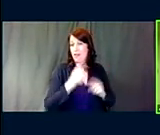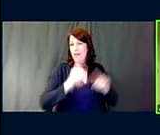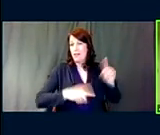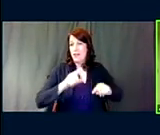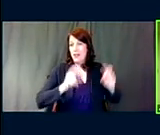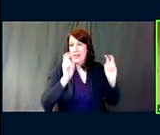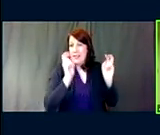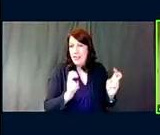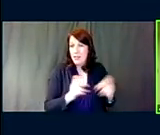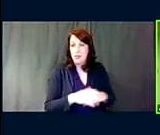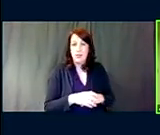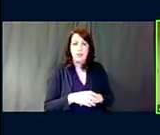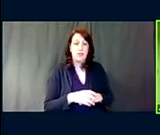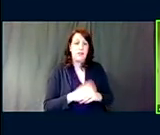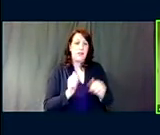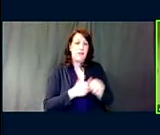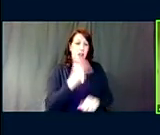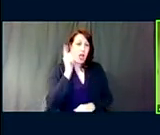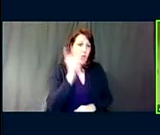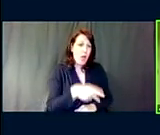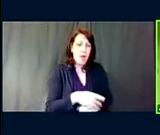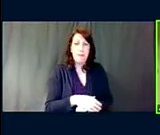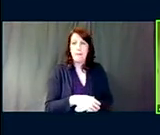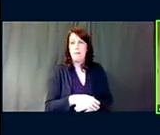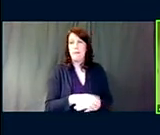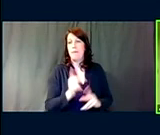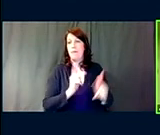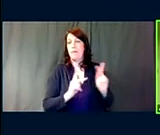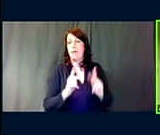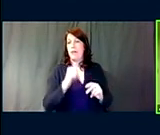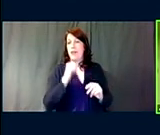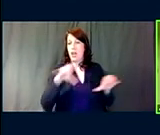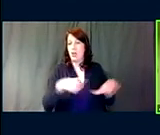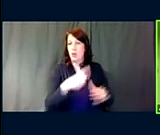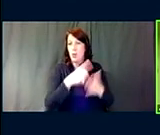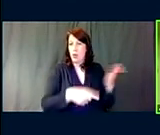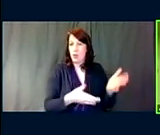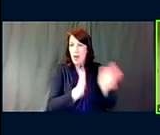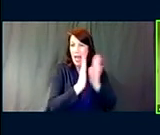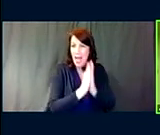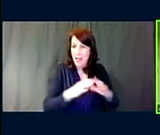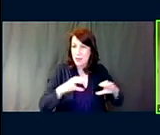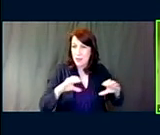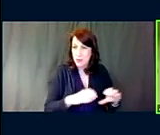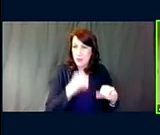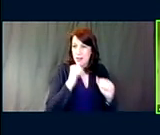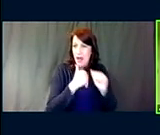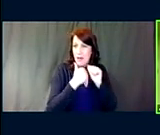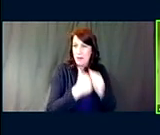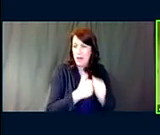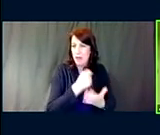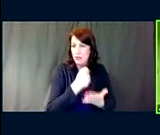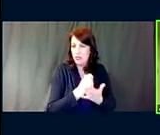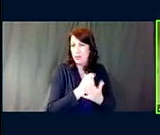EXAMPLE, YOU GET ALL SORTS OF ISSUES, LOSE ARE LOSE PEOPLE TO FOLLOW-UP, PEOPLE ARE NOT DOING WHAT YOU ARE ASKING THEM TO DO, ARE NOT COMPLYING TO THE